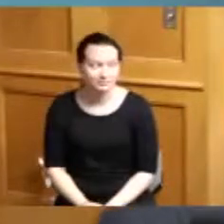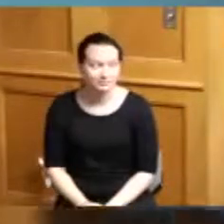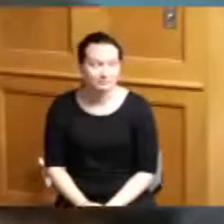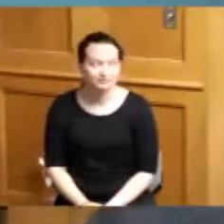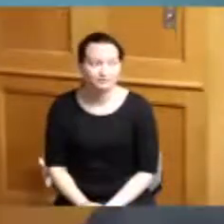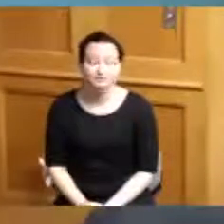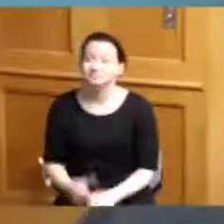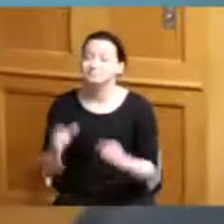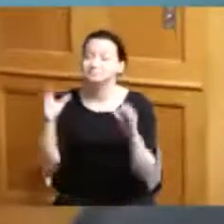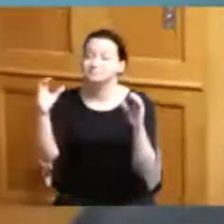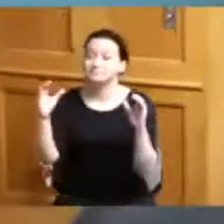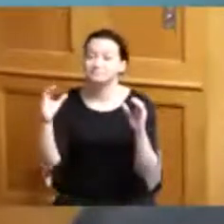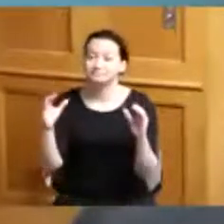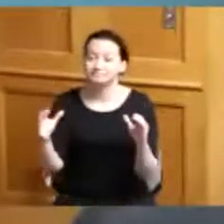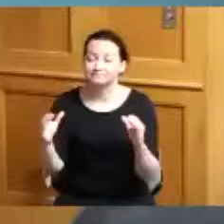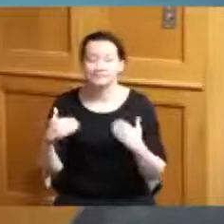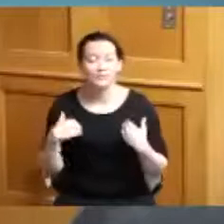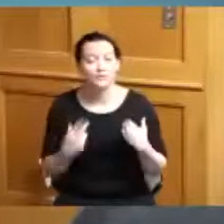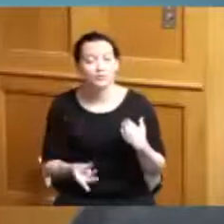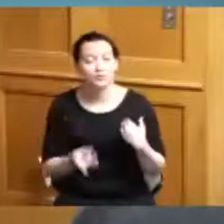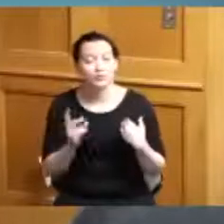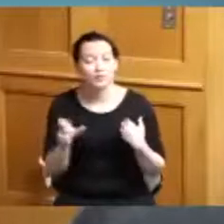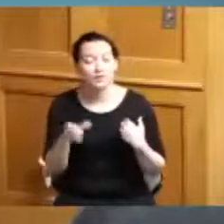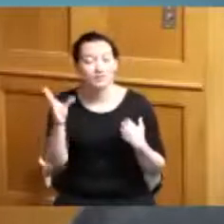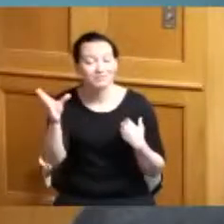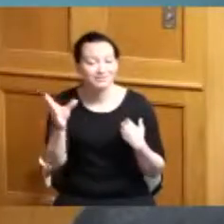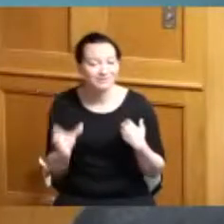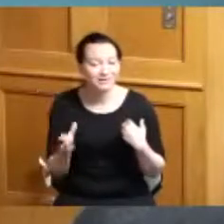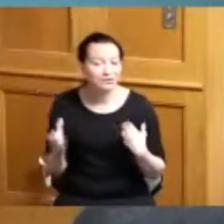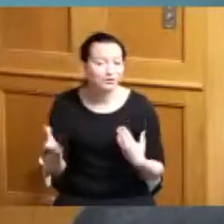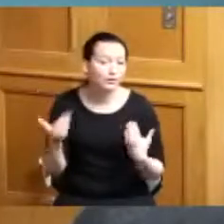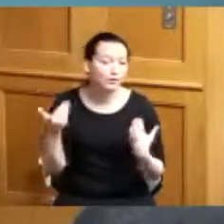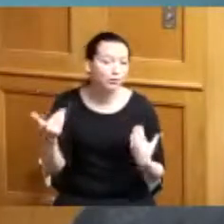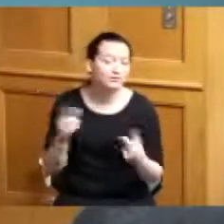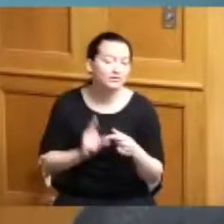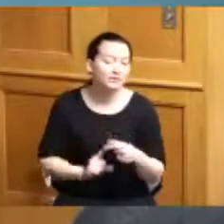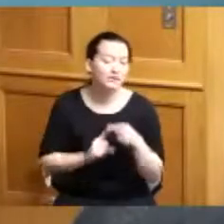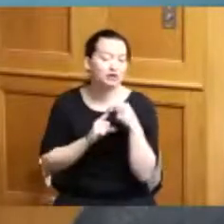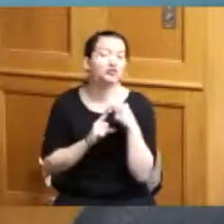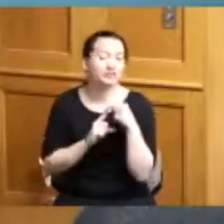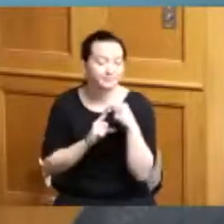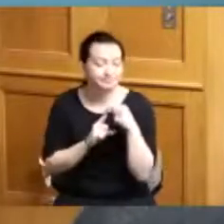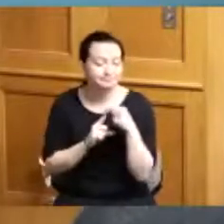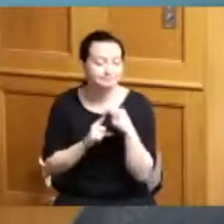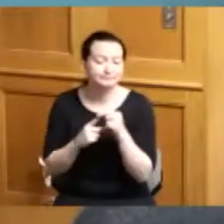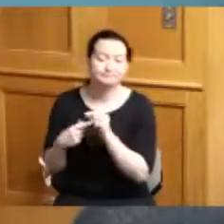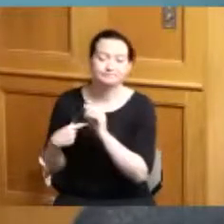now we will we've got two other speakers but I like to move to the special presentation of a